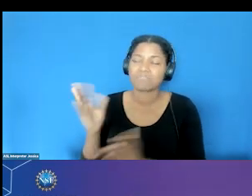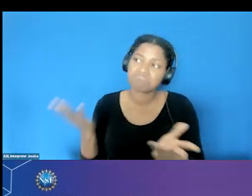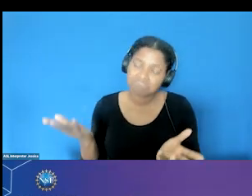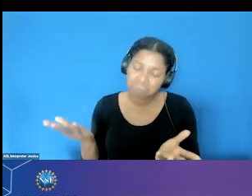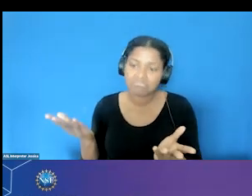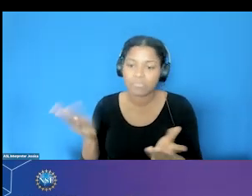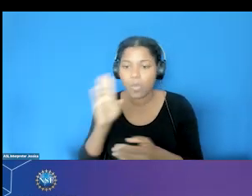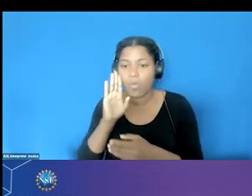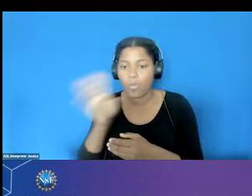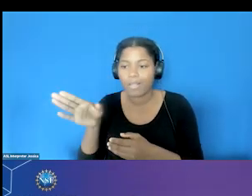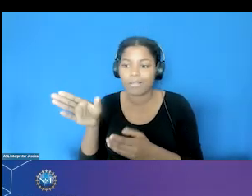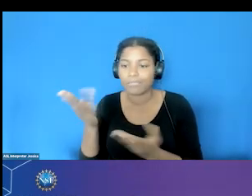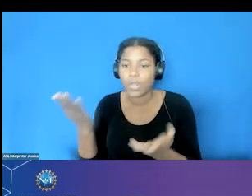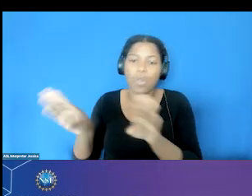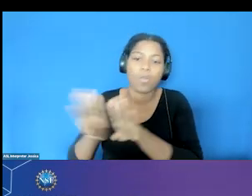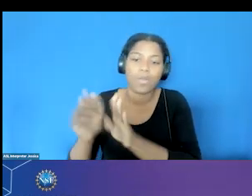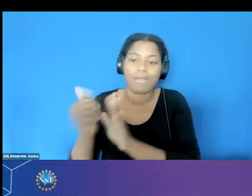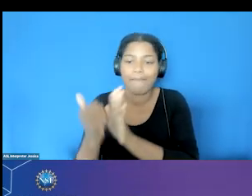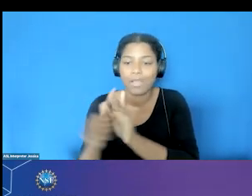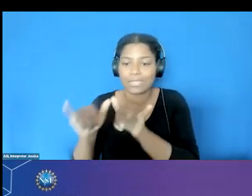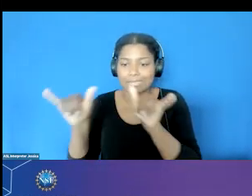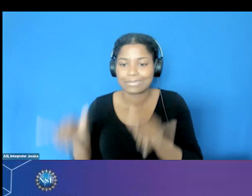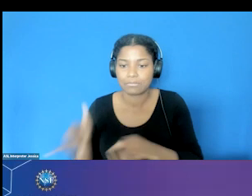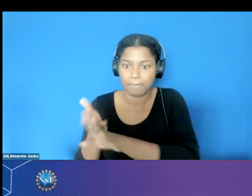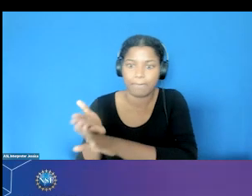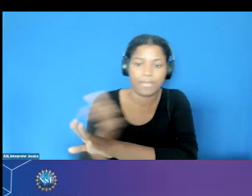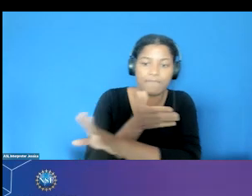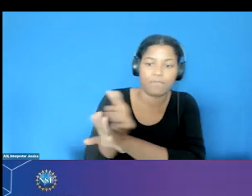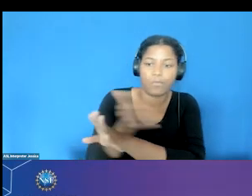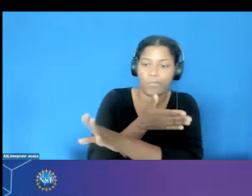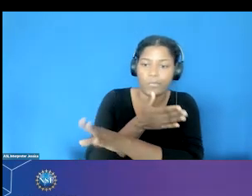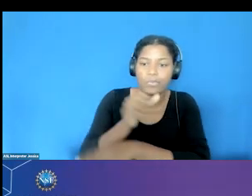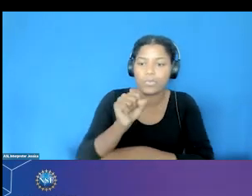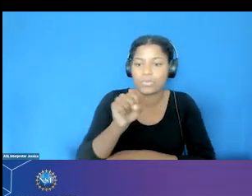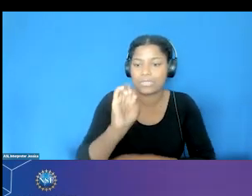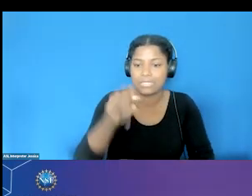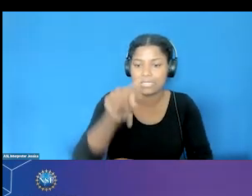generally closes down our accounting system prior to that September 30 deadline.